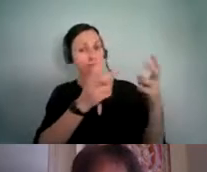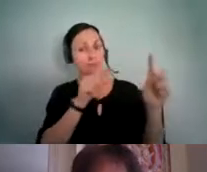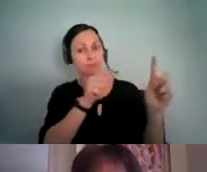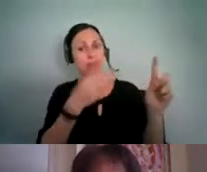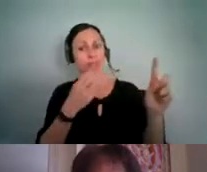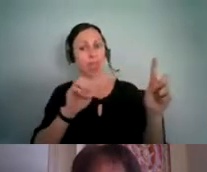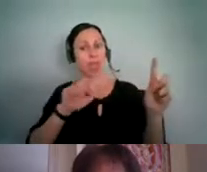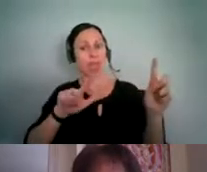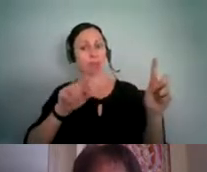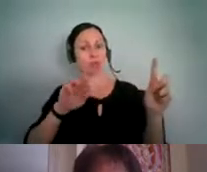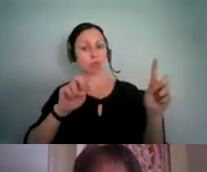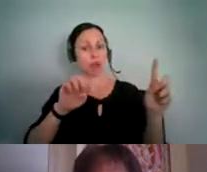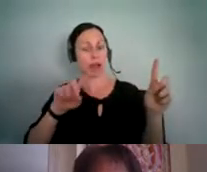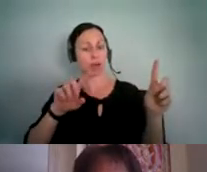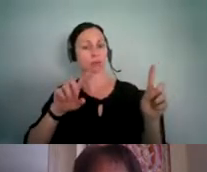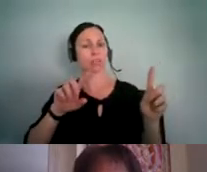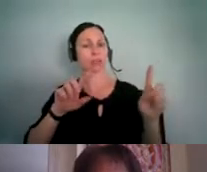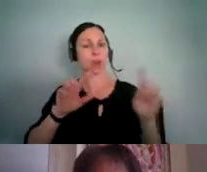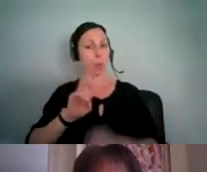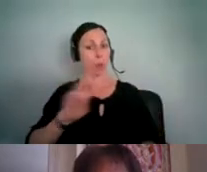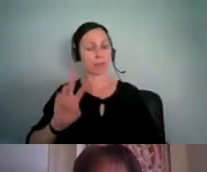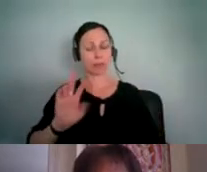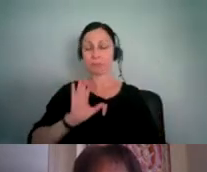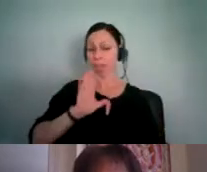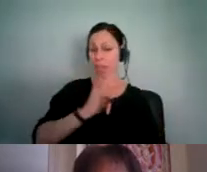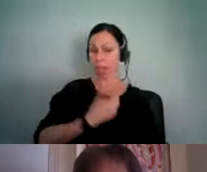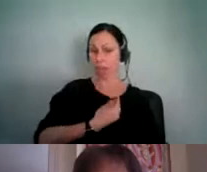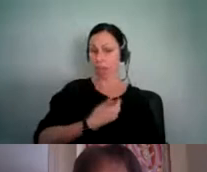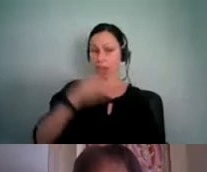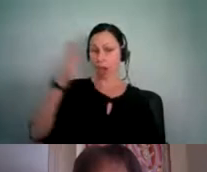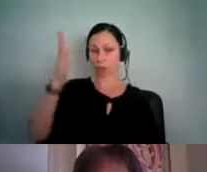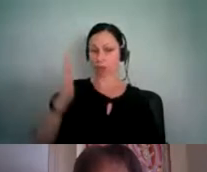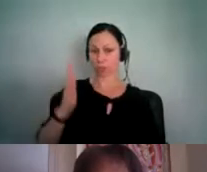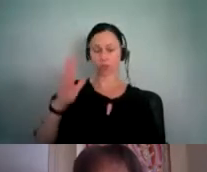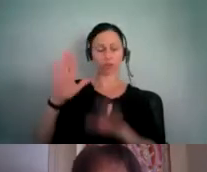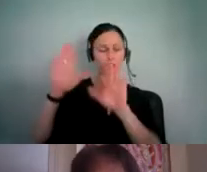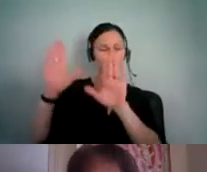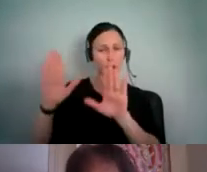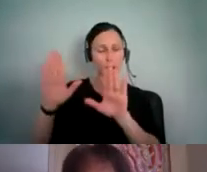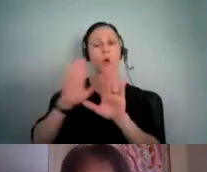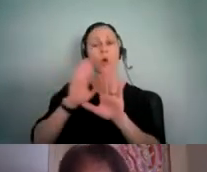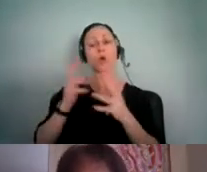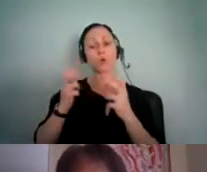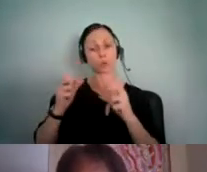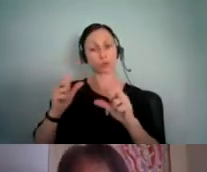All of our speakers were incredible. We will try to capture everyone's info on paper